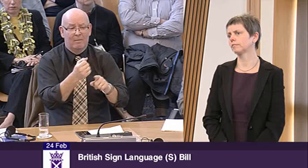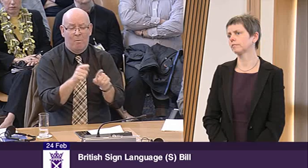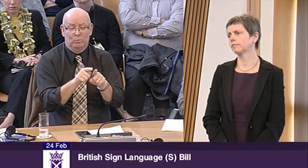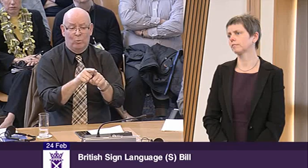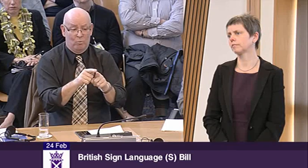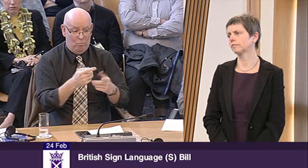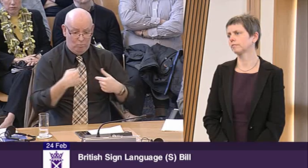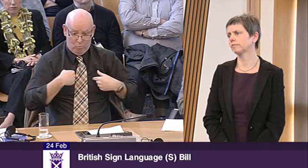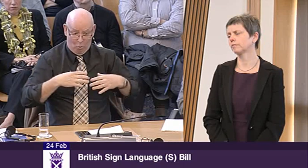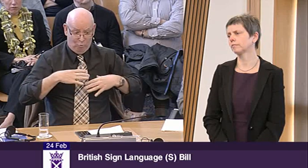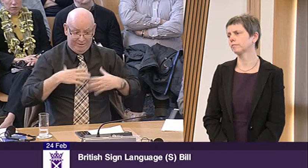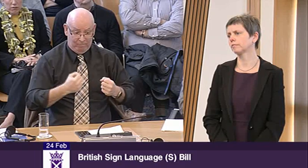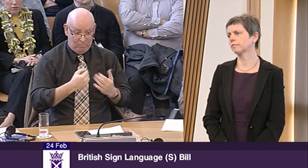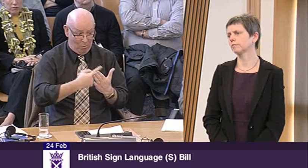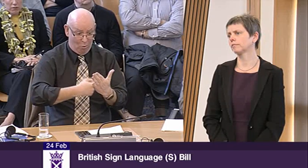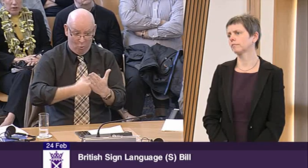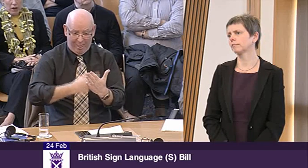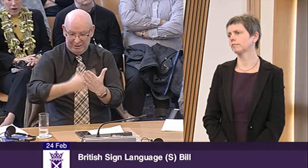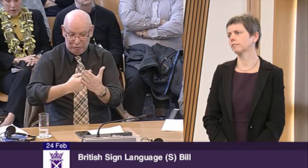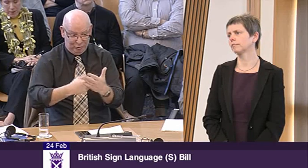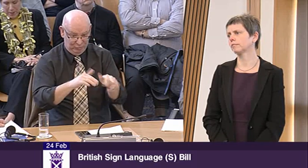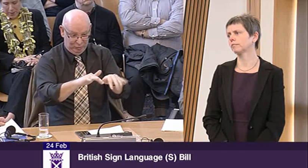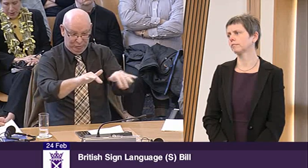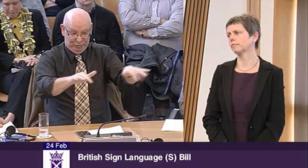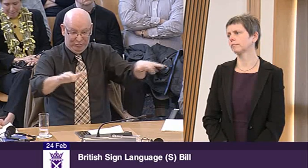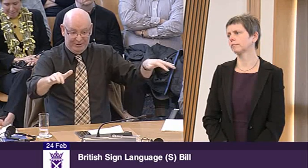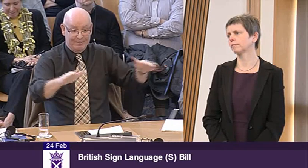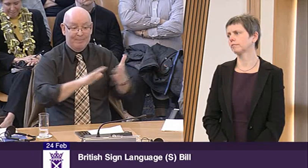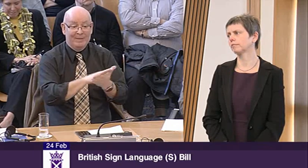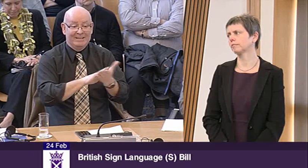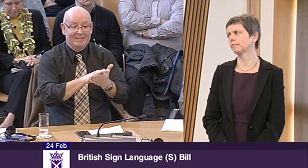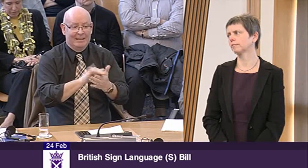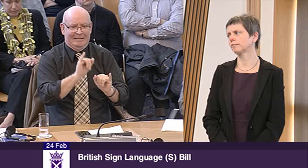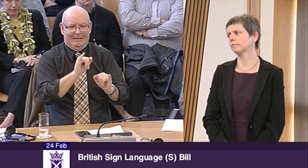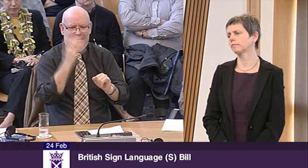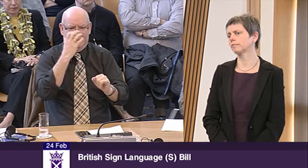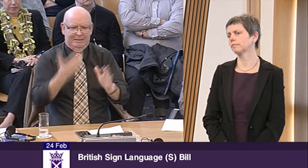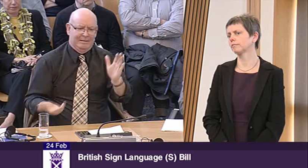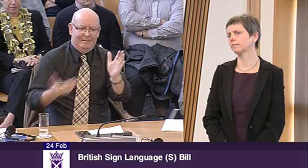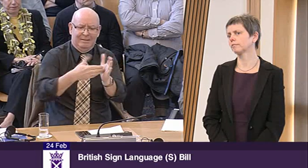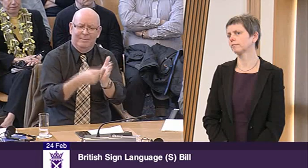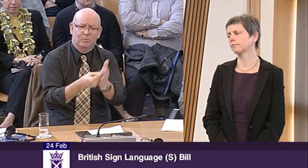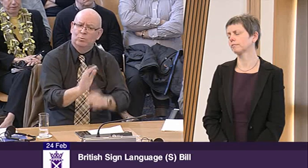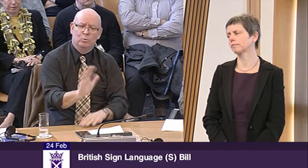between the deaf community, the Government and service providers. The bill will not impose